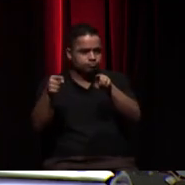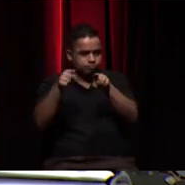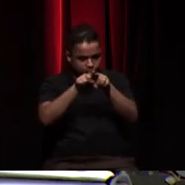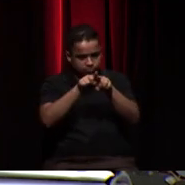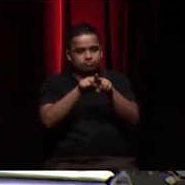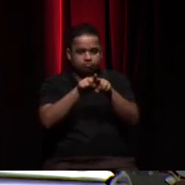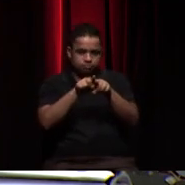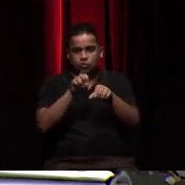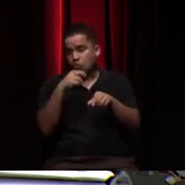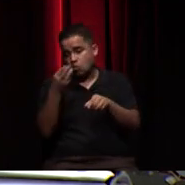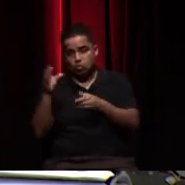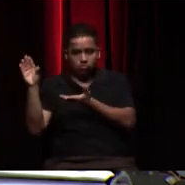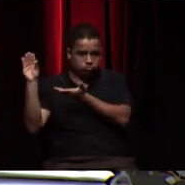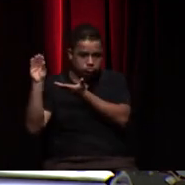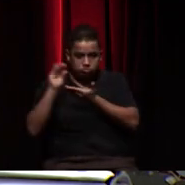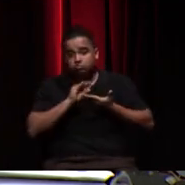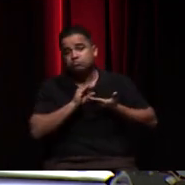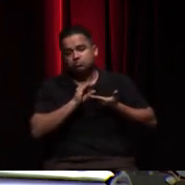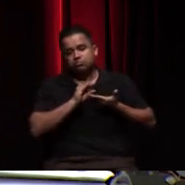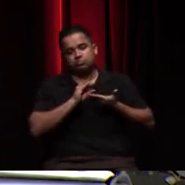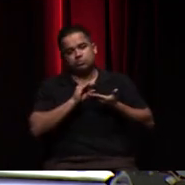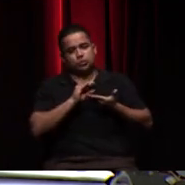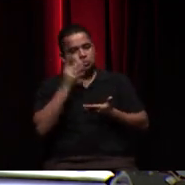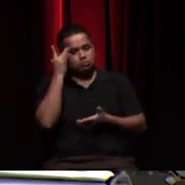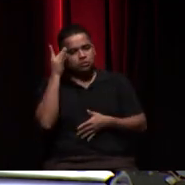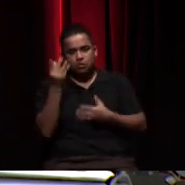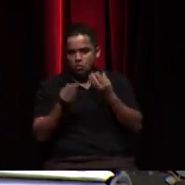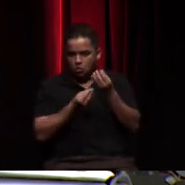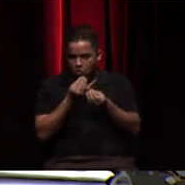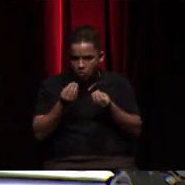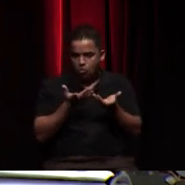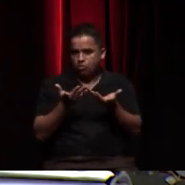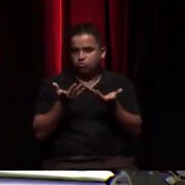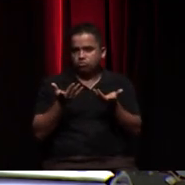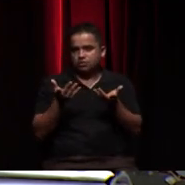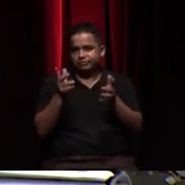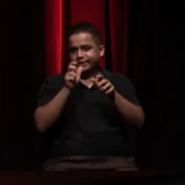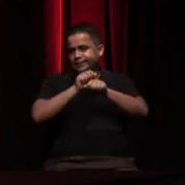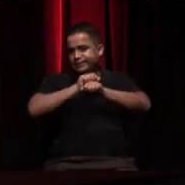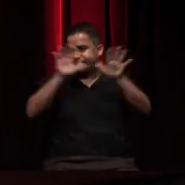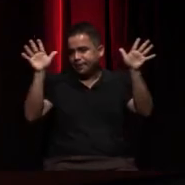or “Sponsored by...” I don’t know what can be more transparent than that.